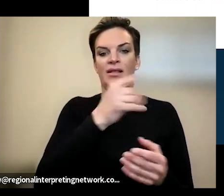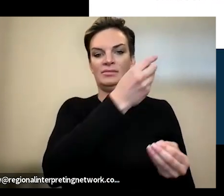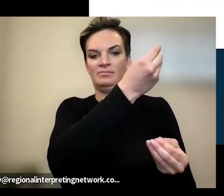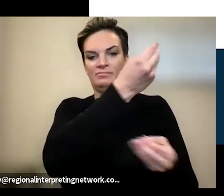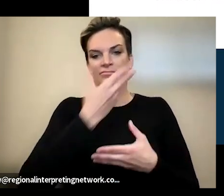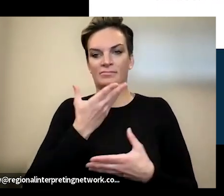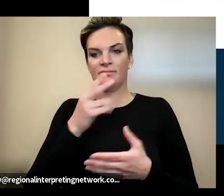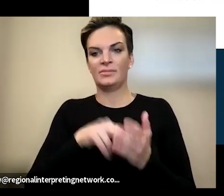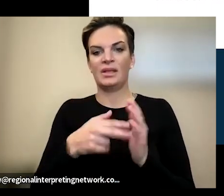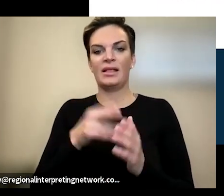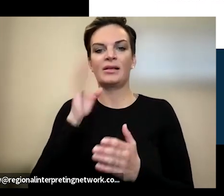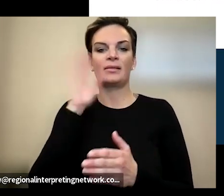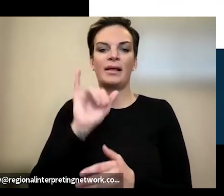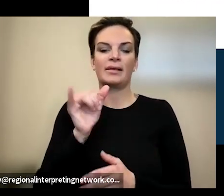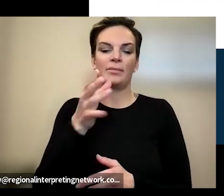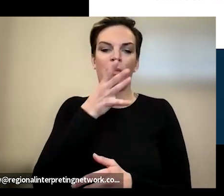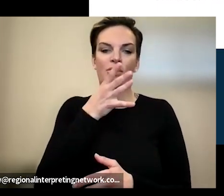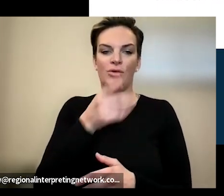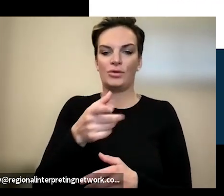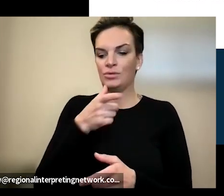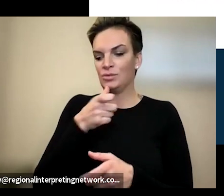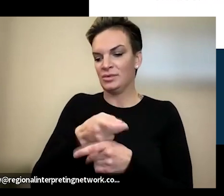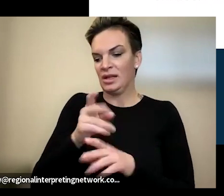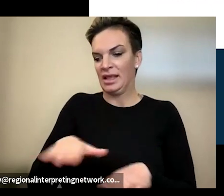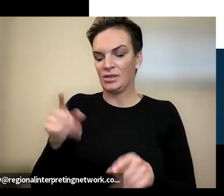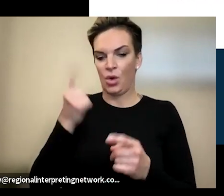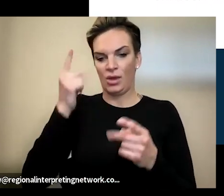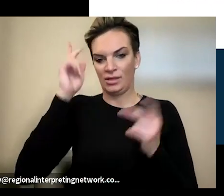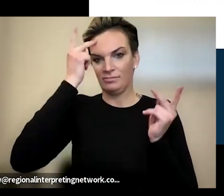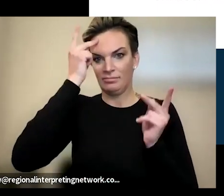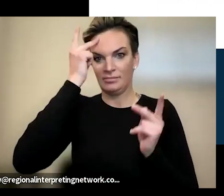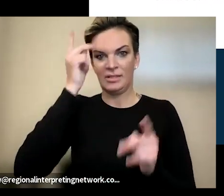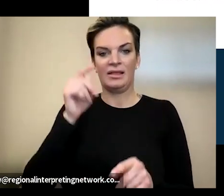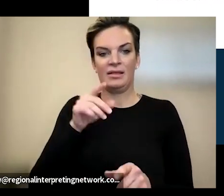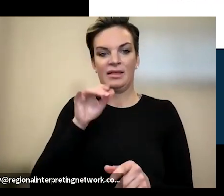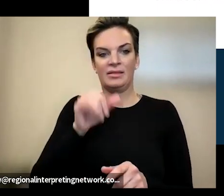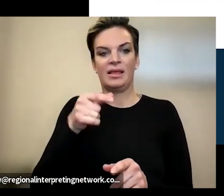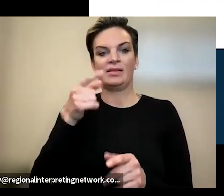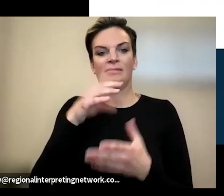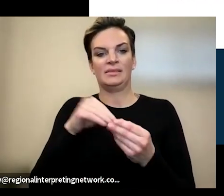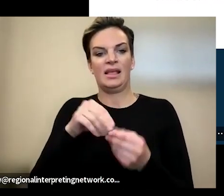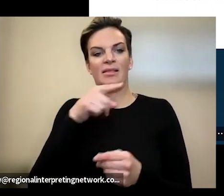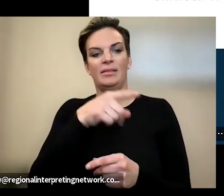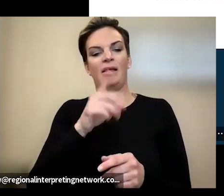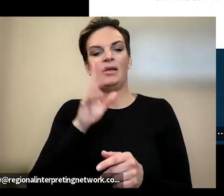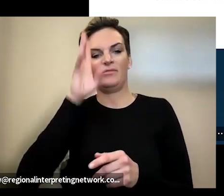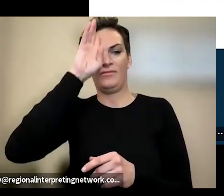hypochondriacs who apparently either fabricate obscure physical symptoms for their children or